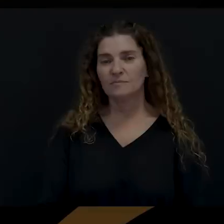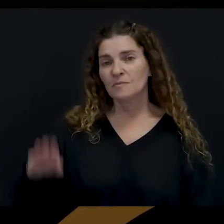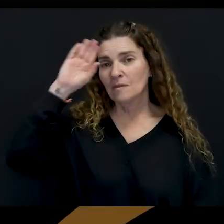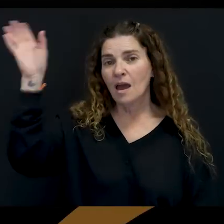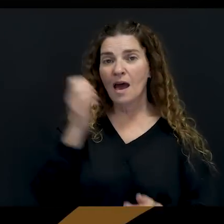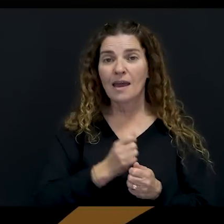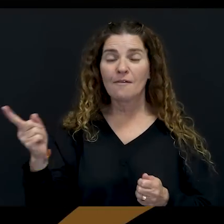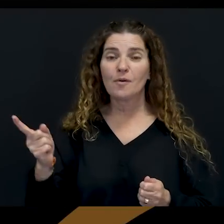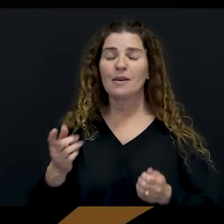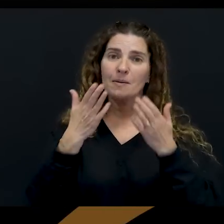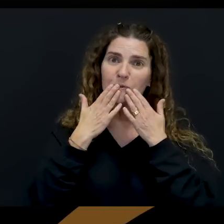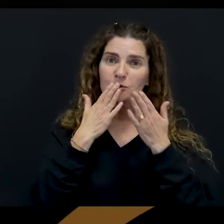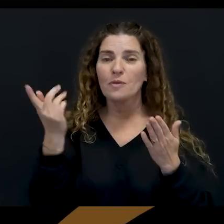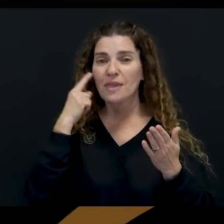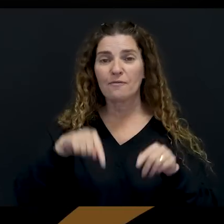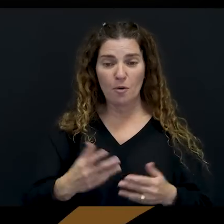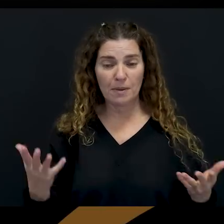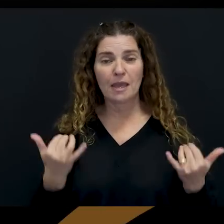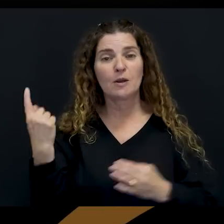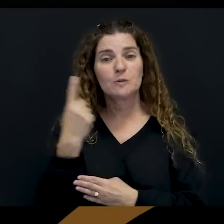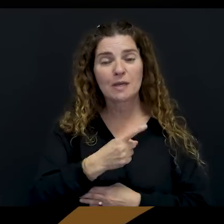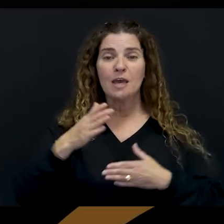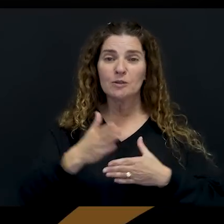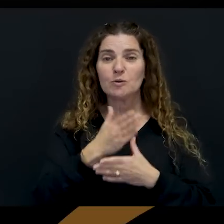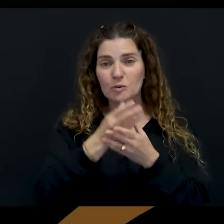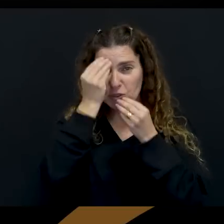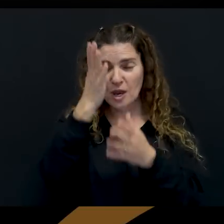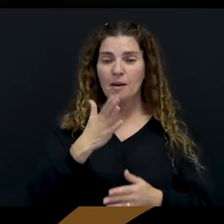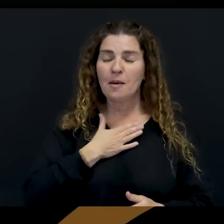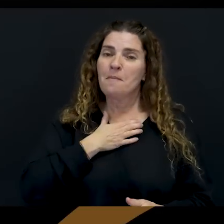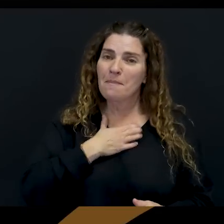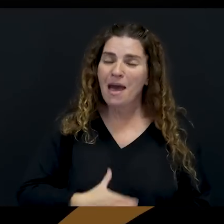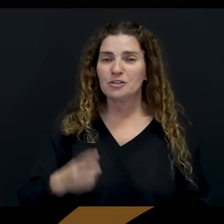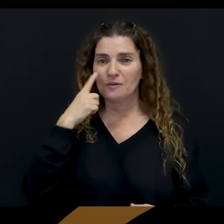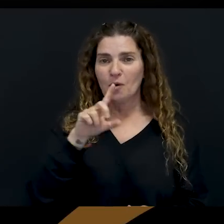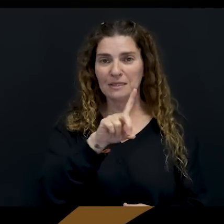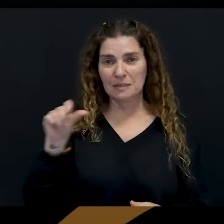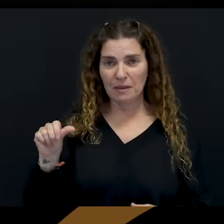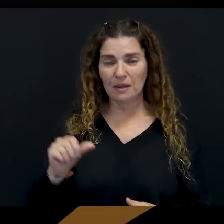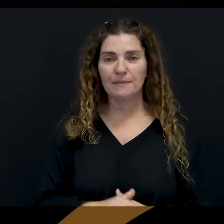Hi, everyone. I'm so thankful to be here with you today to share with you about my passion for accessibility.